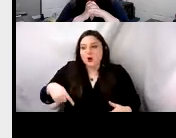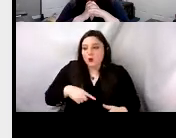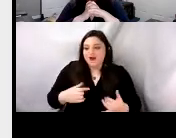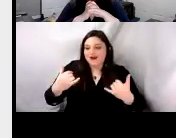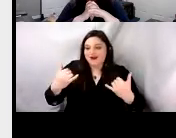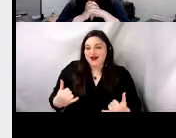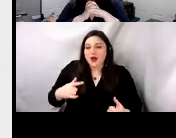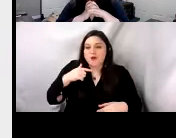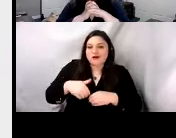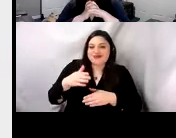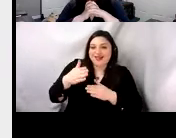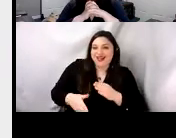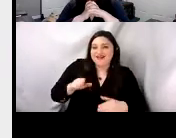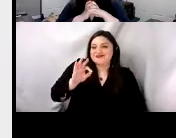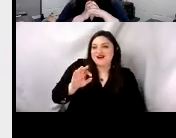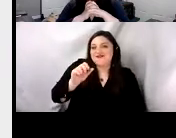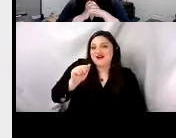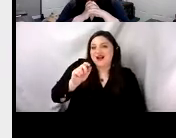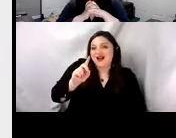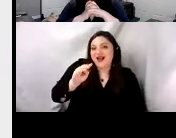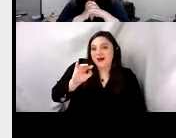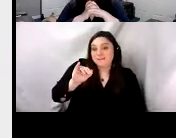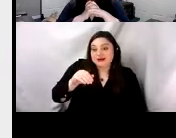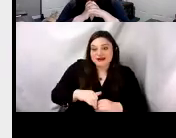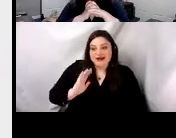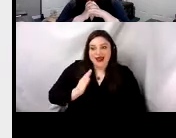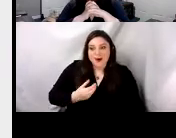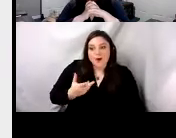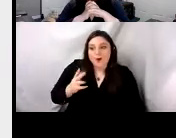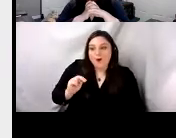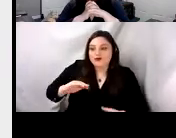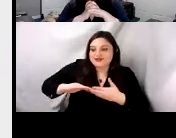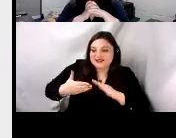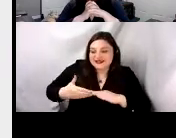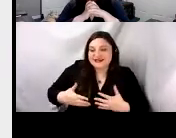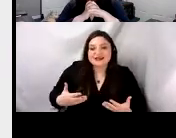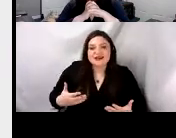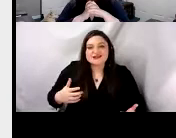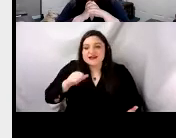At the end of administration in our own city. Is reasonable to imagine that what we are dealing with